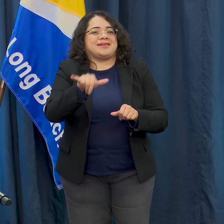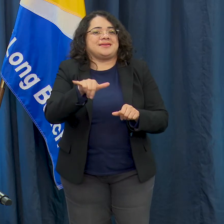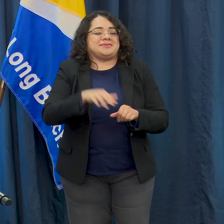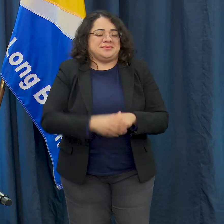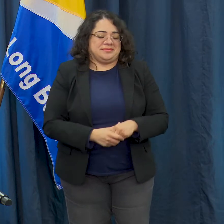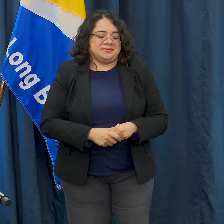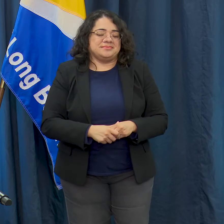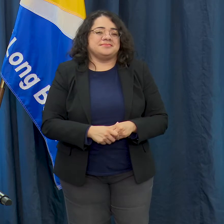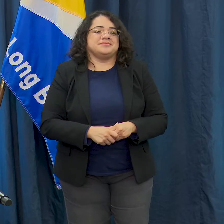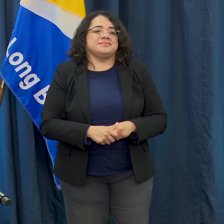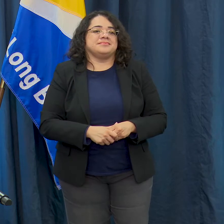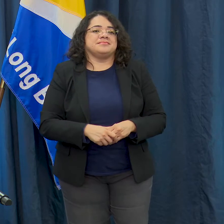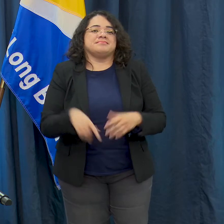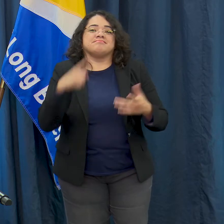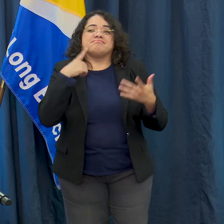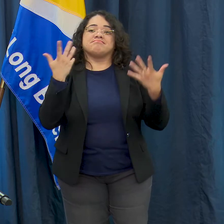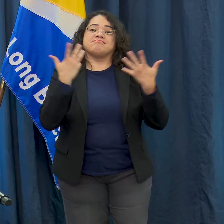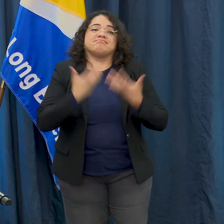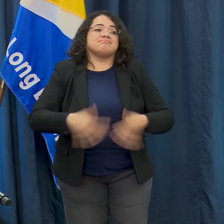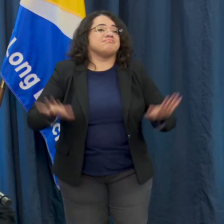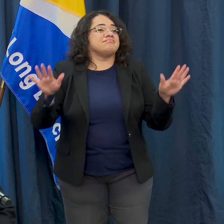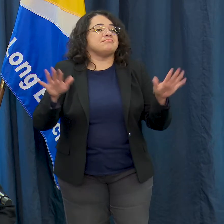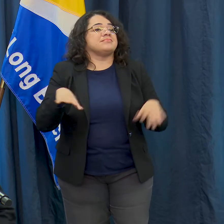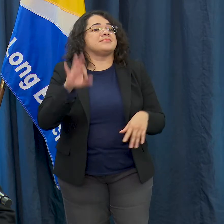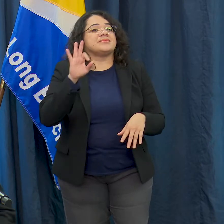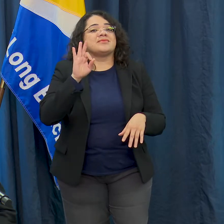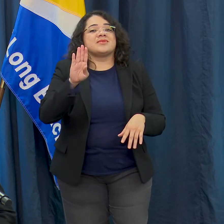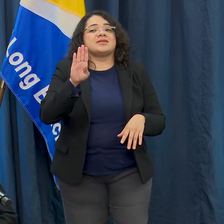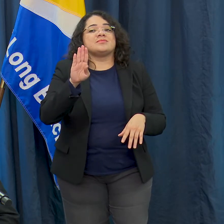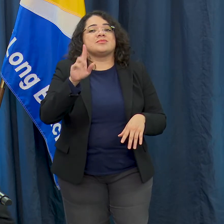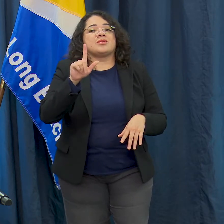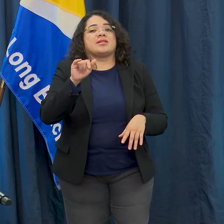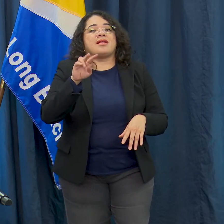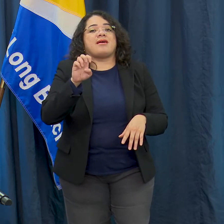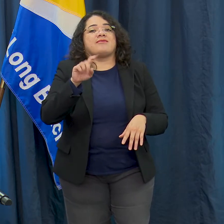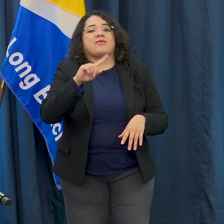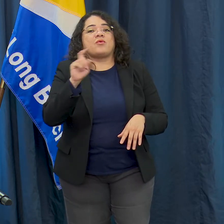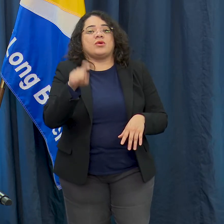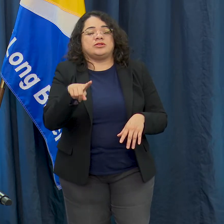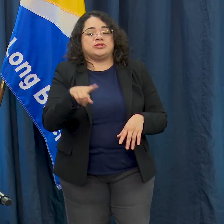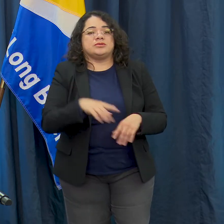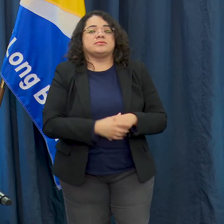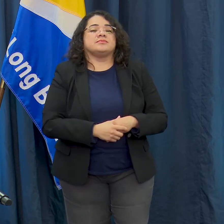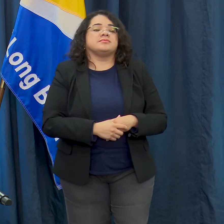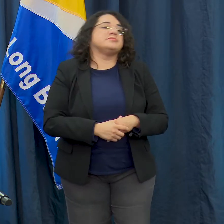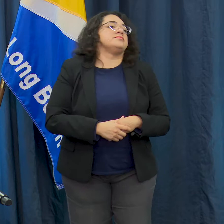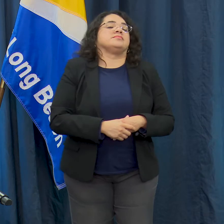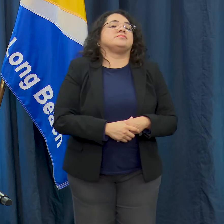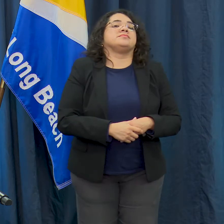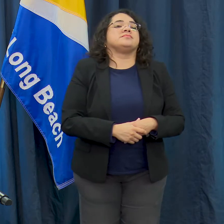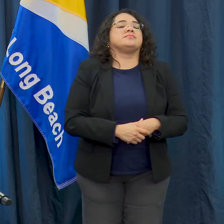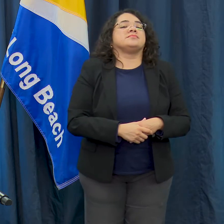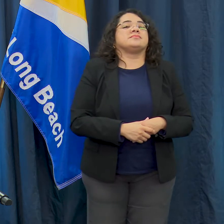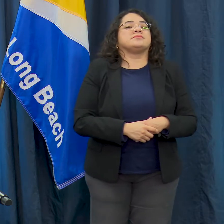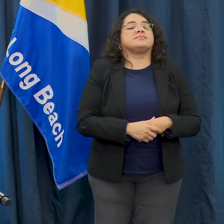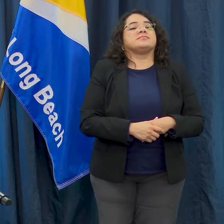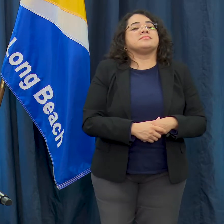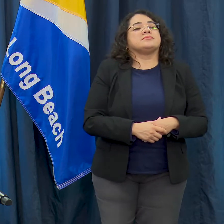media questions. We're actually going to go into our Facebook live questions here from our community and so the first question I'll go with is for the Mayor and